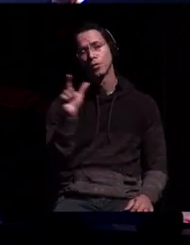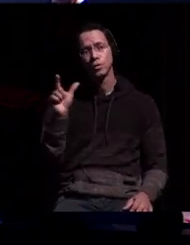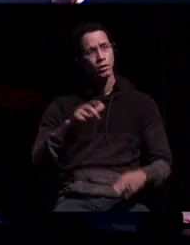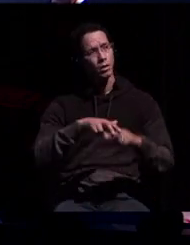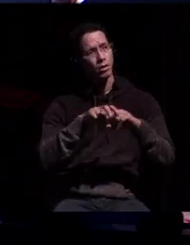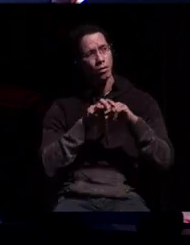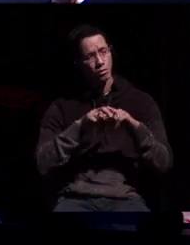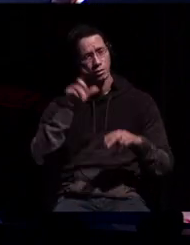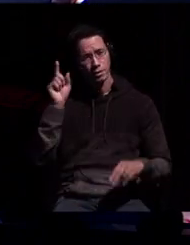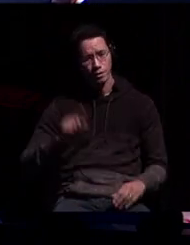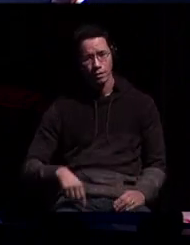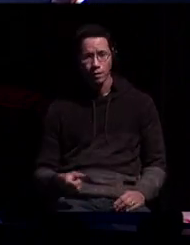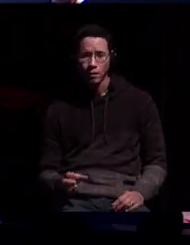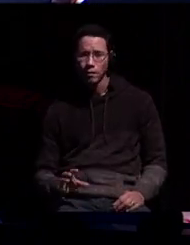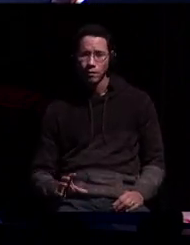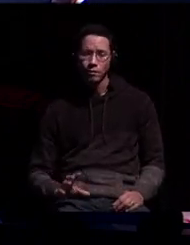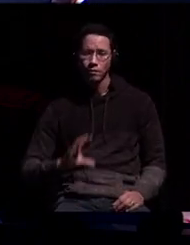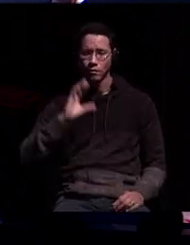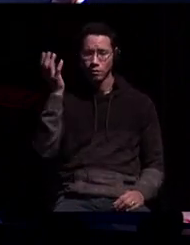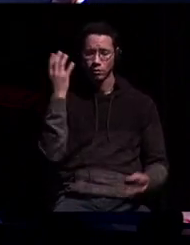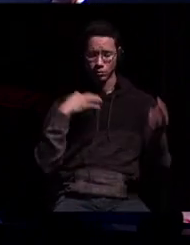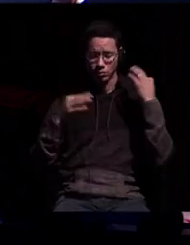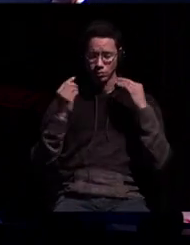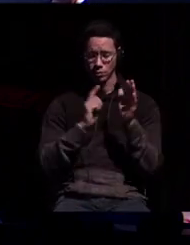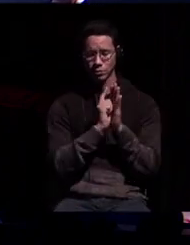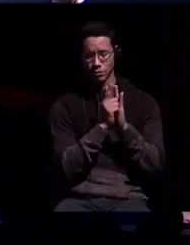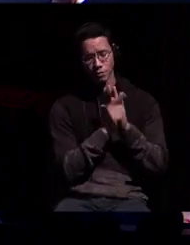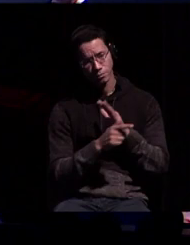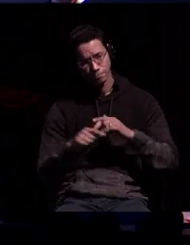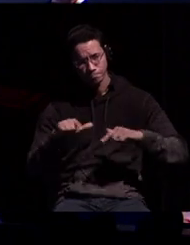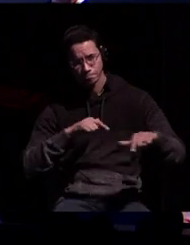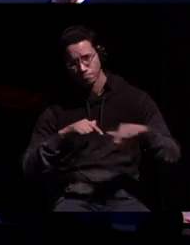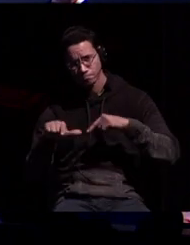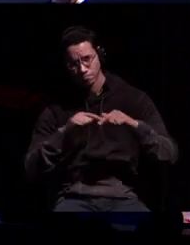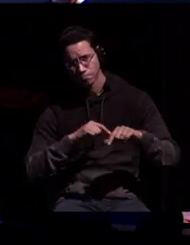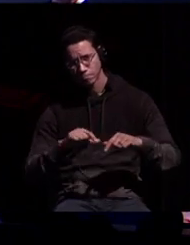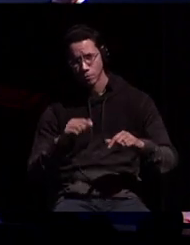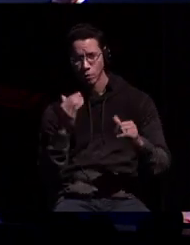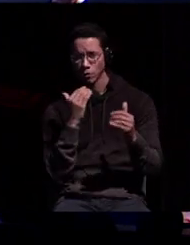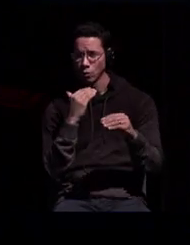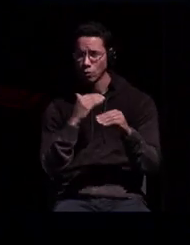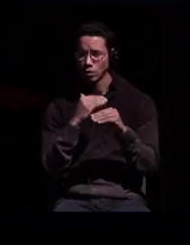gender-based tourism they are working on equality tourism. What is the difference between gender and equality tourism?